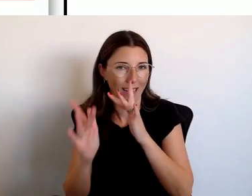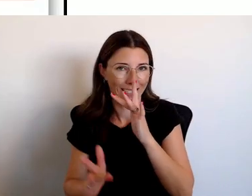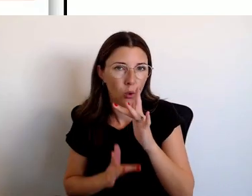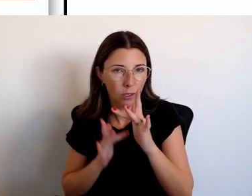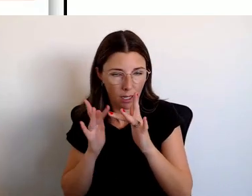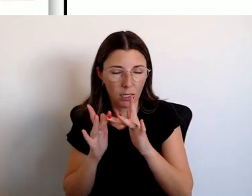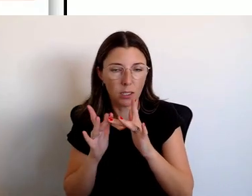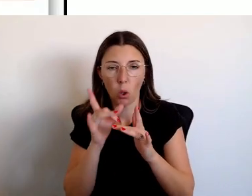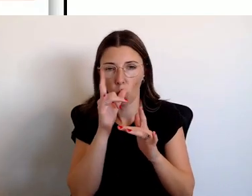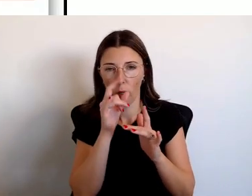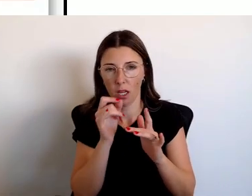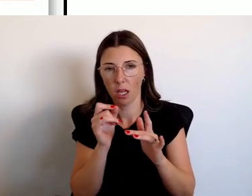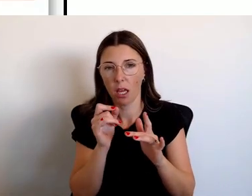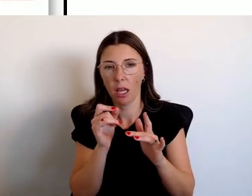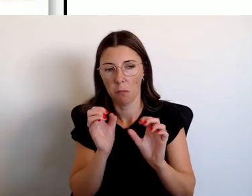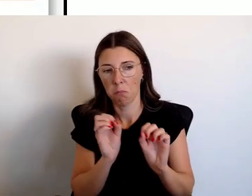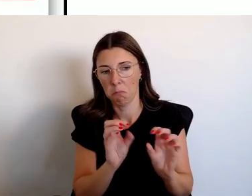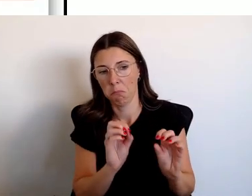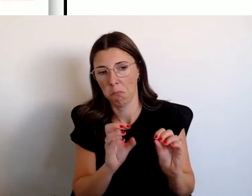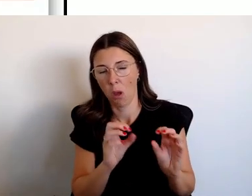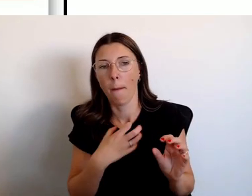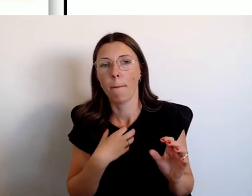we can actually push more sensitive data sets to it.